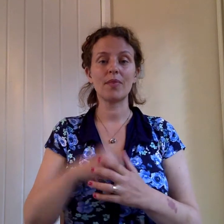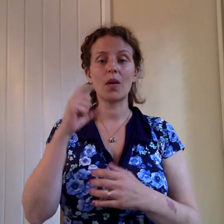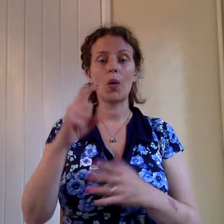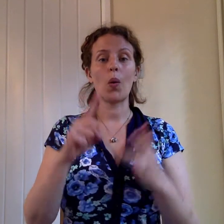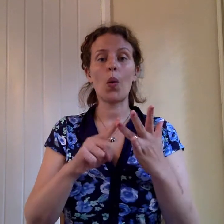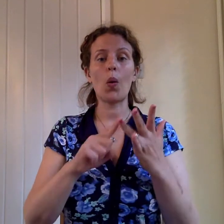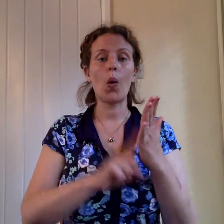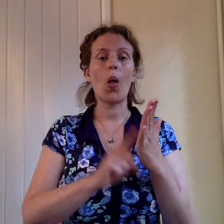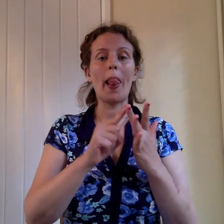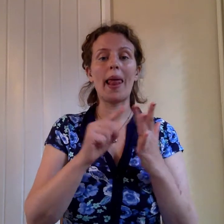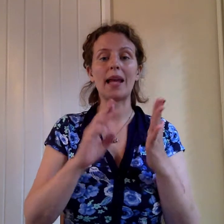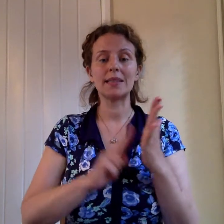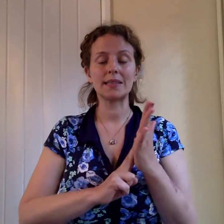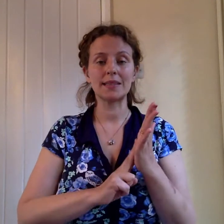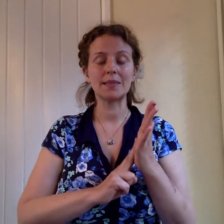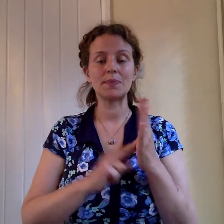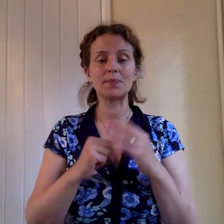COLIN